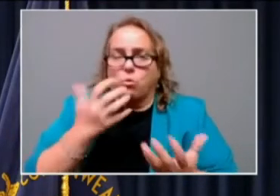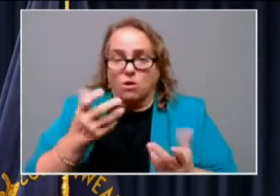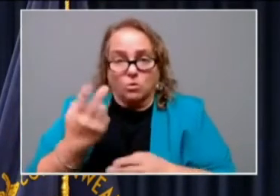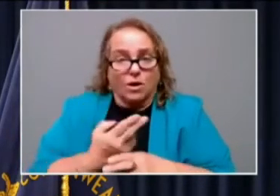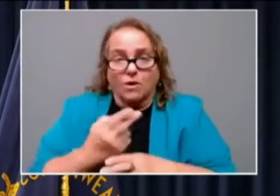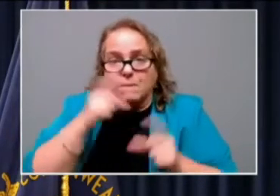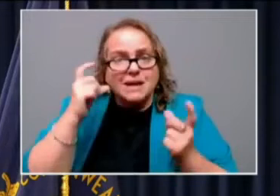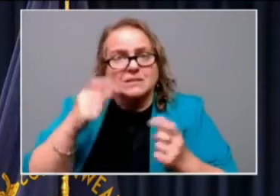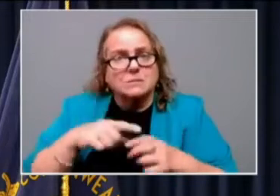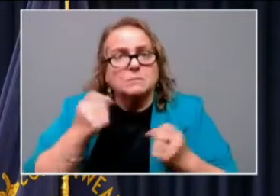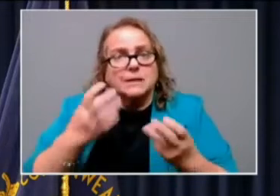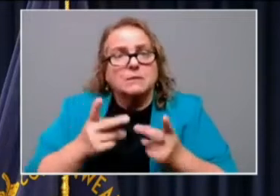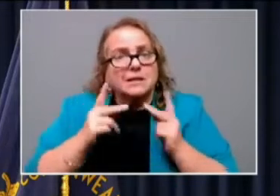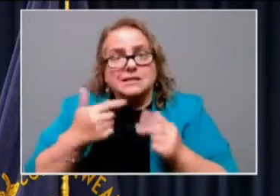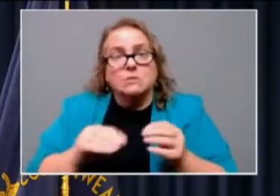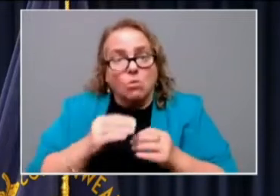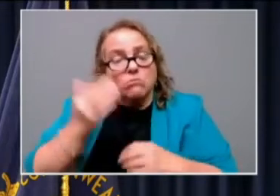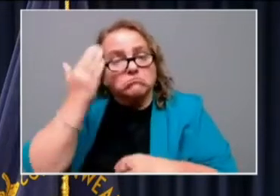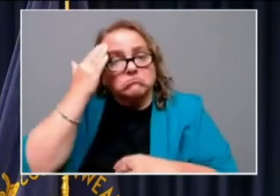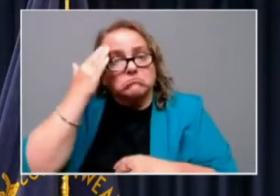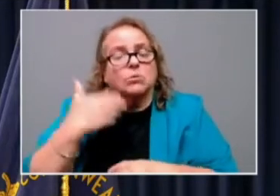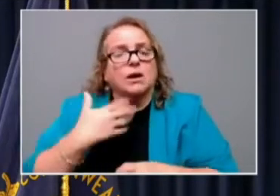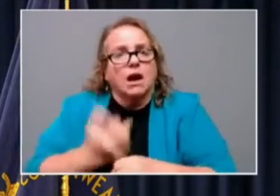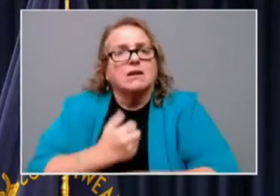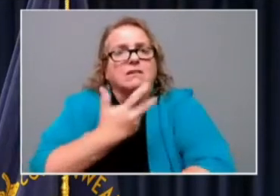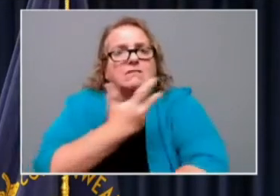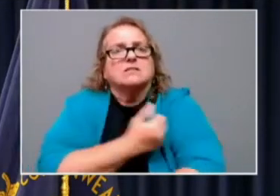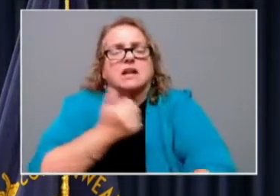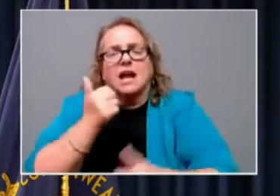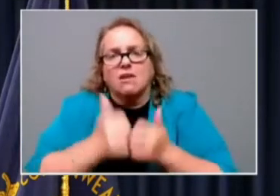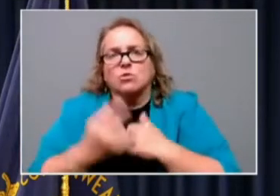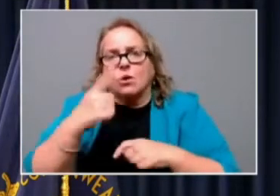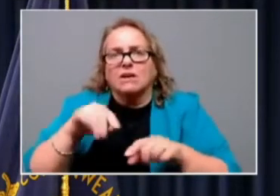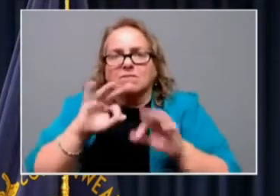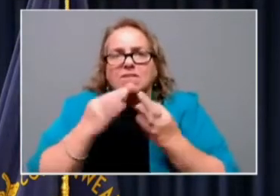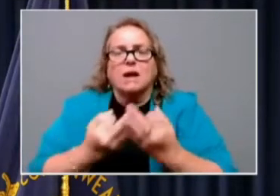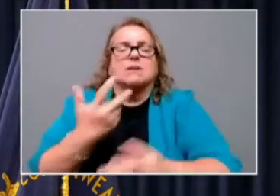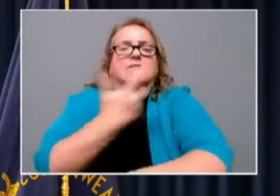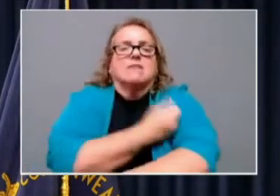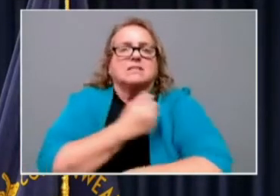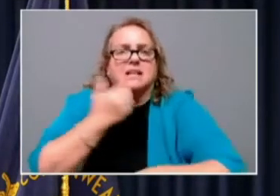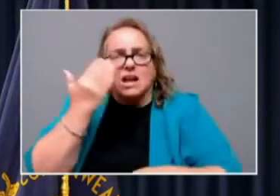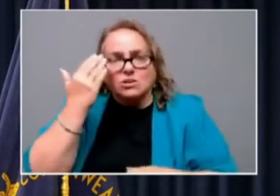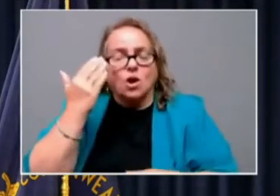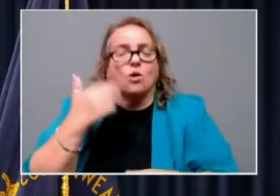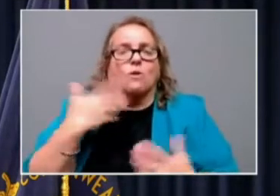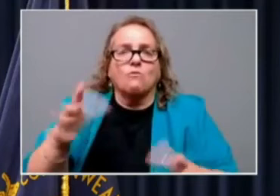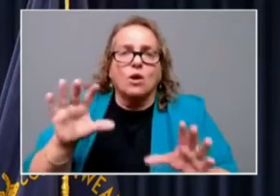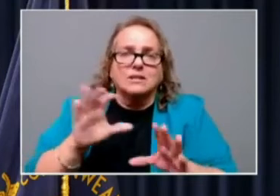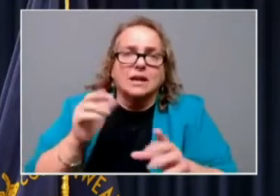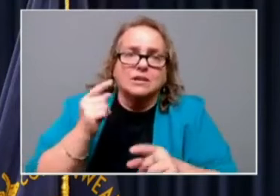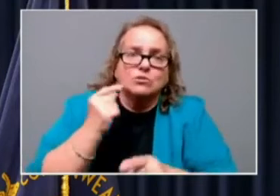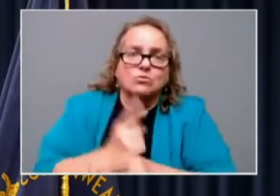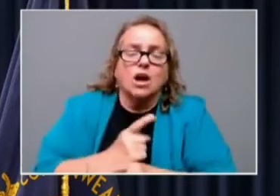anymore. We've gotten vaccinated, we've gotten everybody in our family vaccinated. We've done it right. We've worked to protect people for a long time,